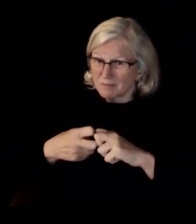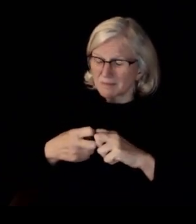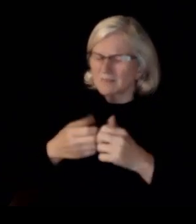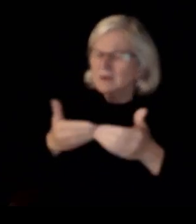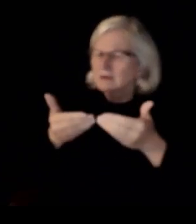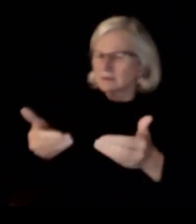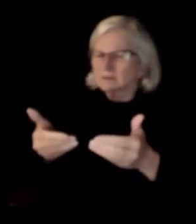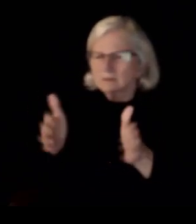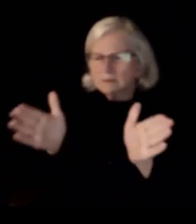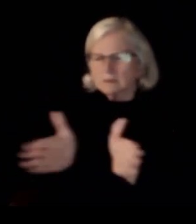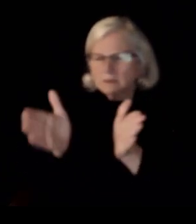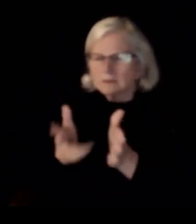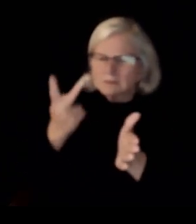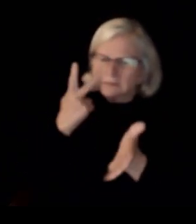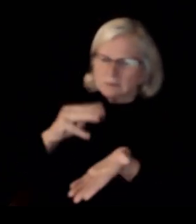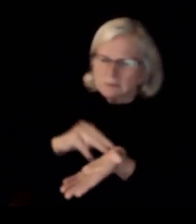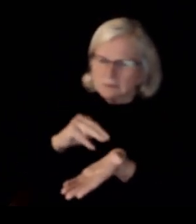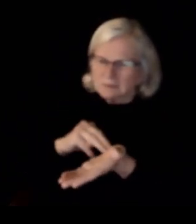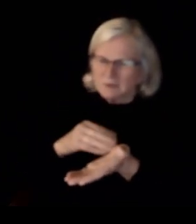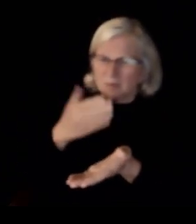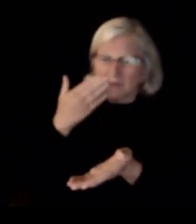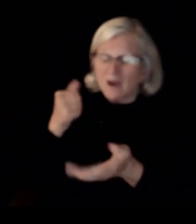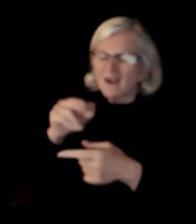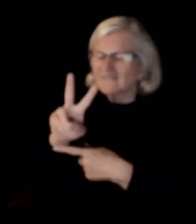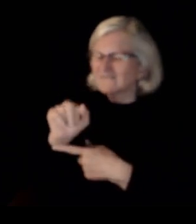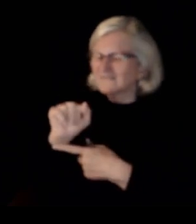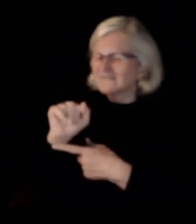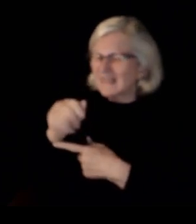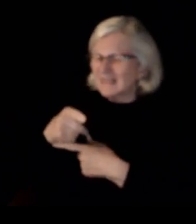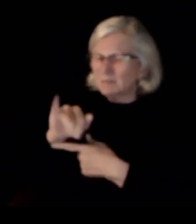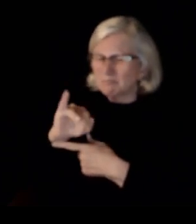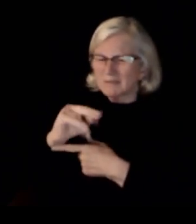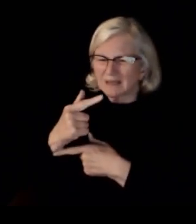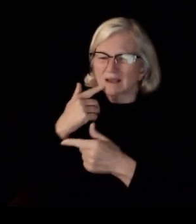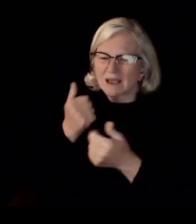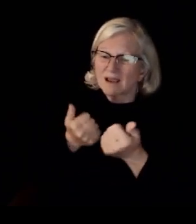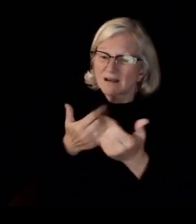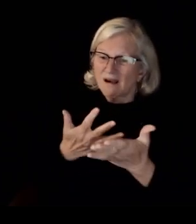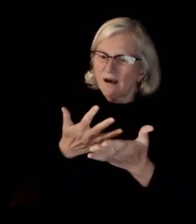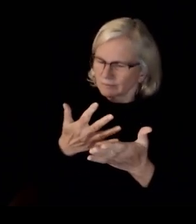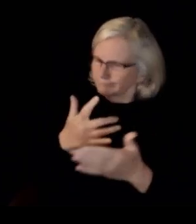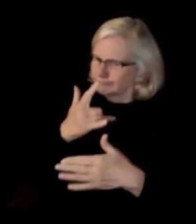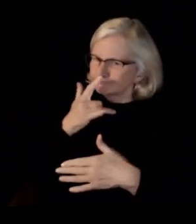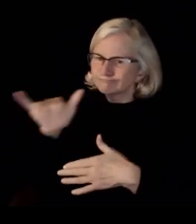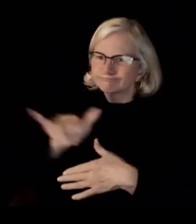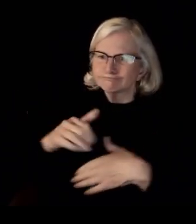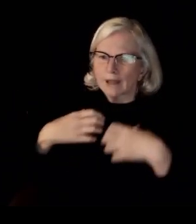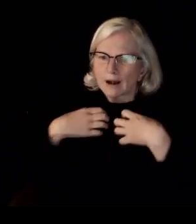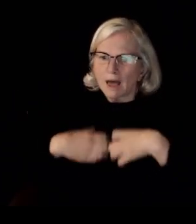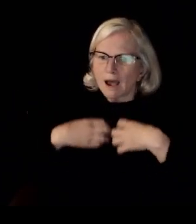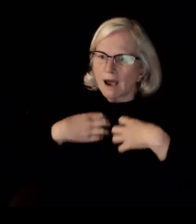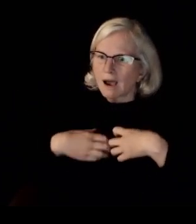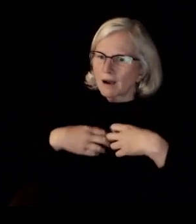need to conduct a test to rule this out. Thank you and with that I'll turn it back to Mike